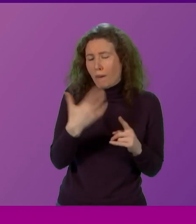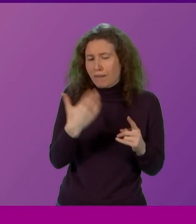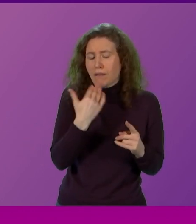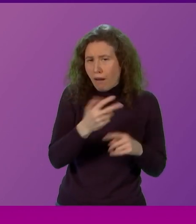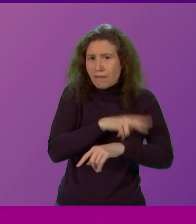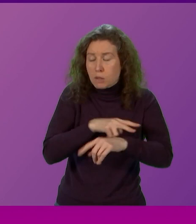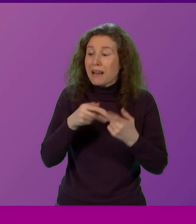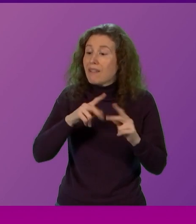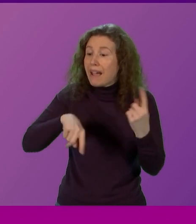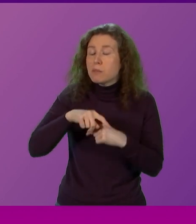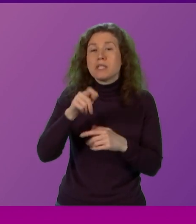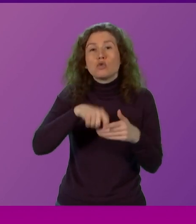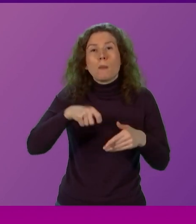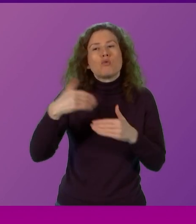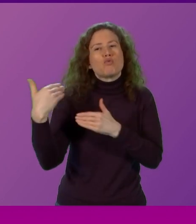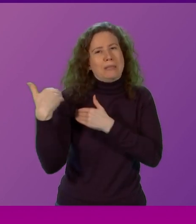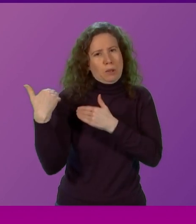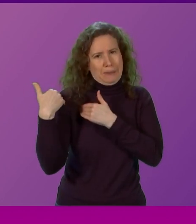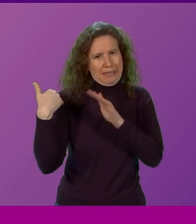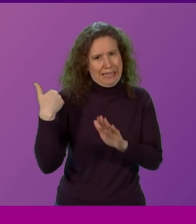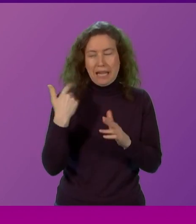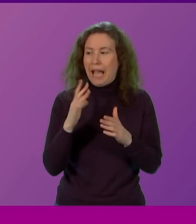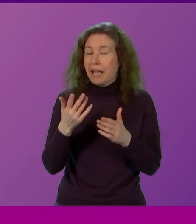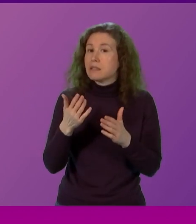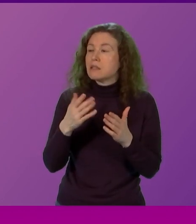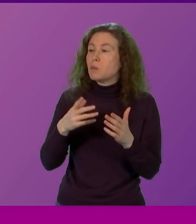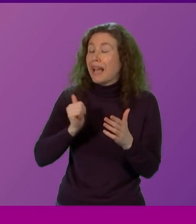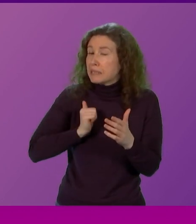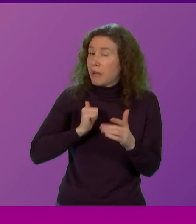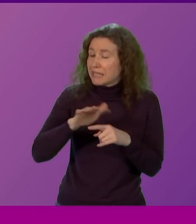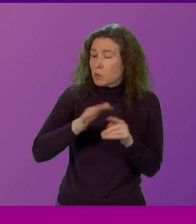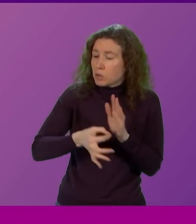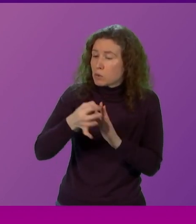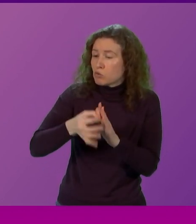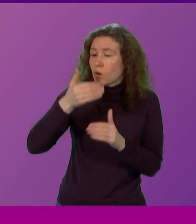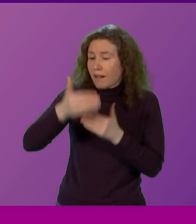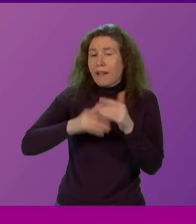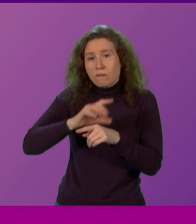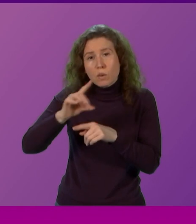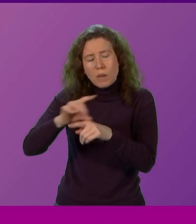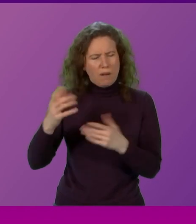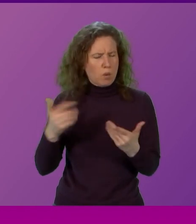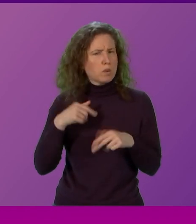if everyone continues to shop responsibly and that the situation is expected to improve week on week. Of course we are monitoring this closely.